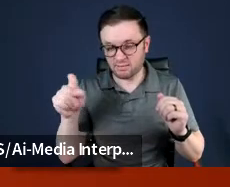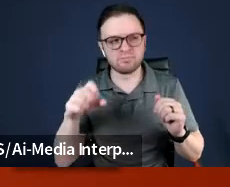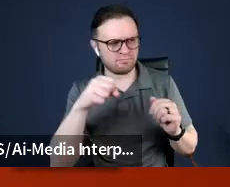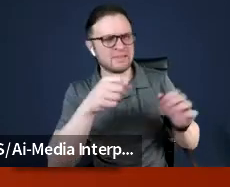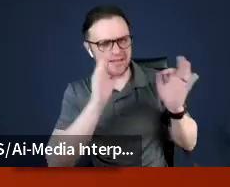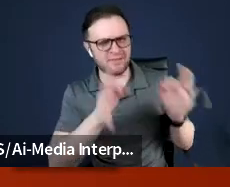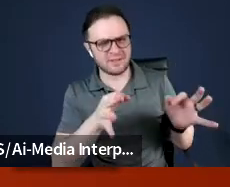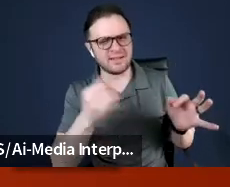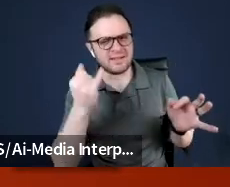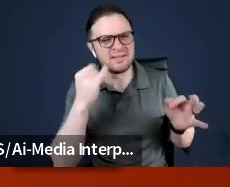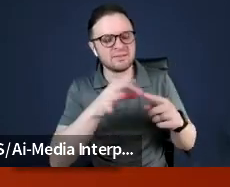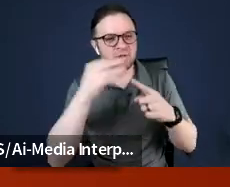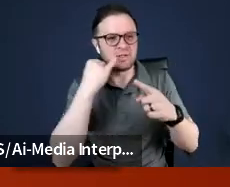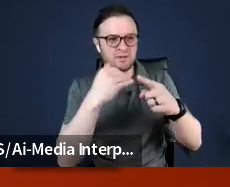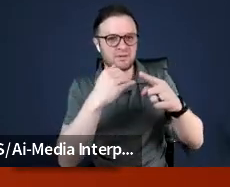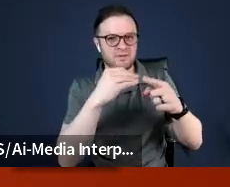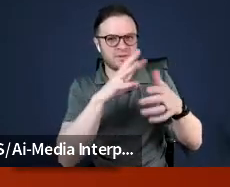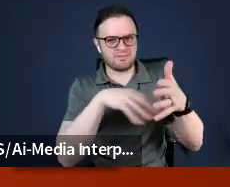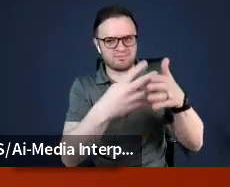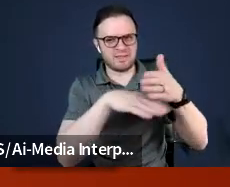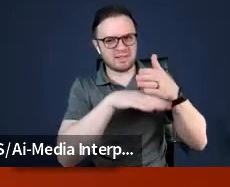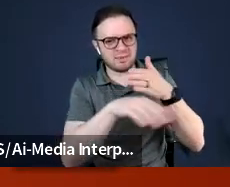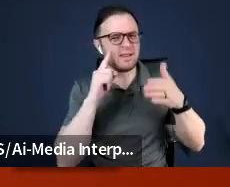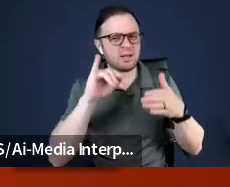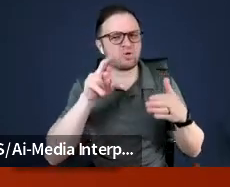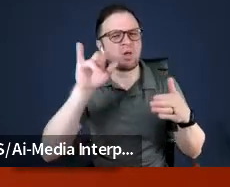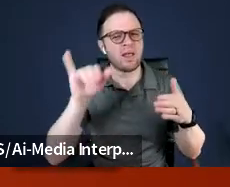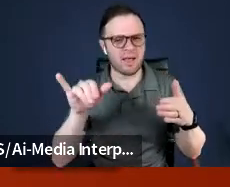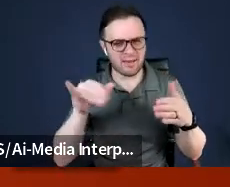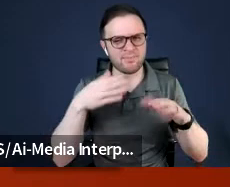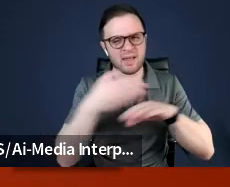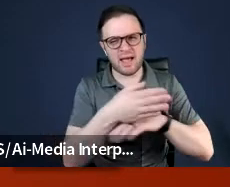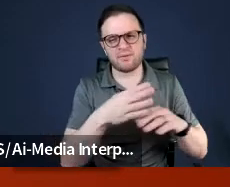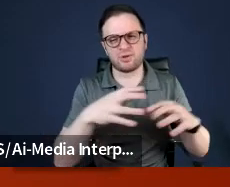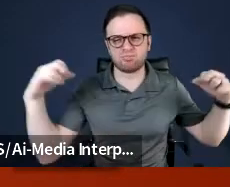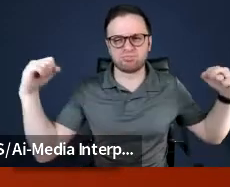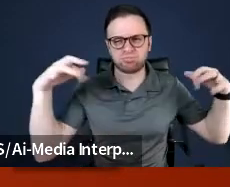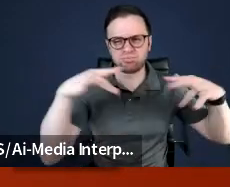at their upcoming sessions. You think, Matt?